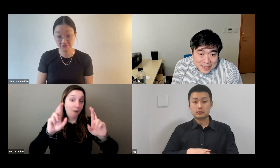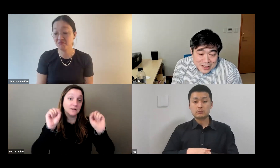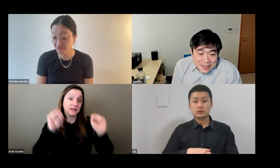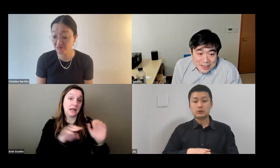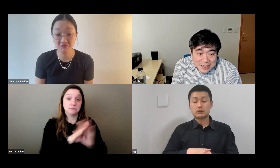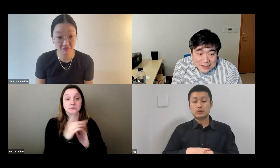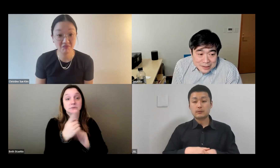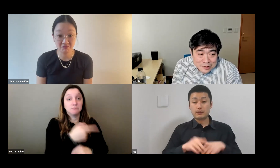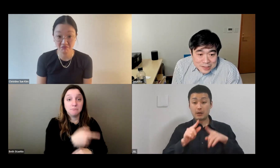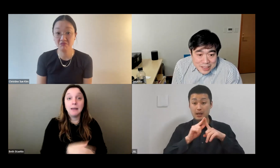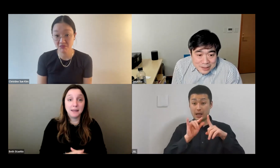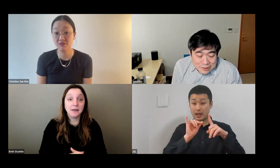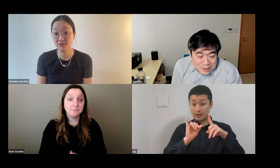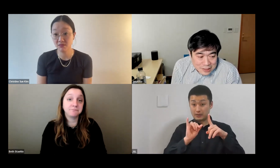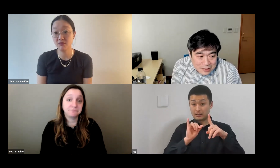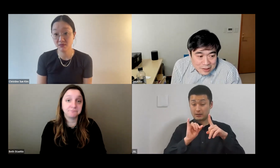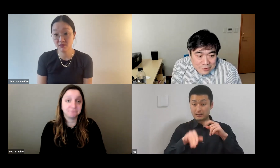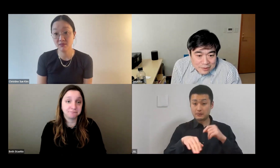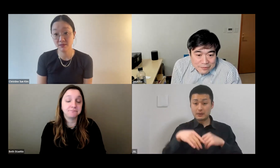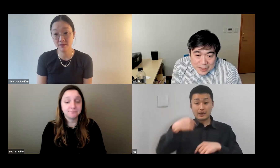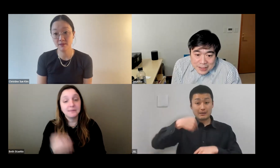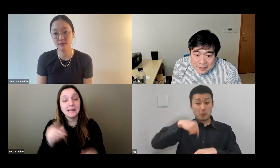And I think as you say, Christine, the funding